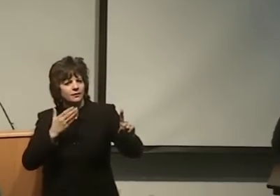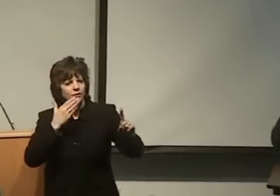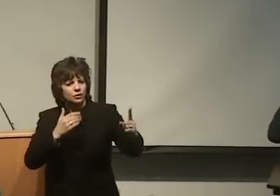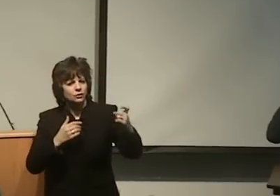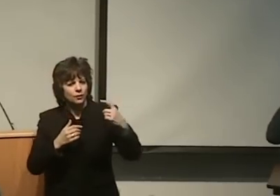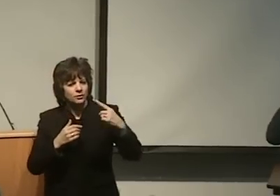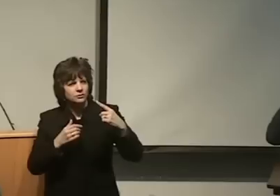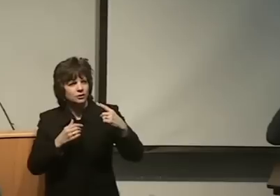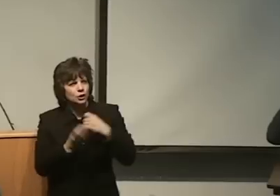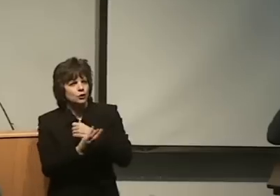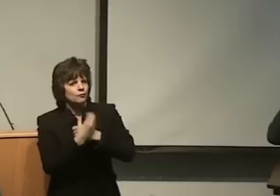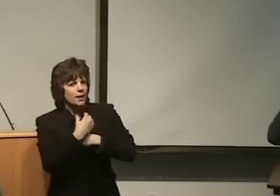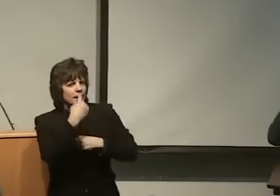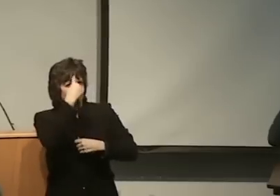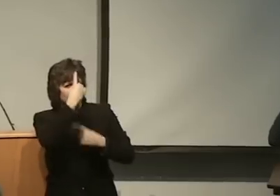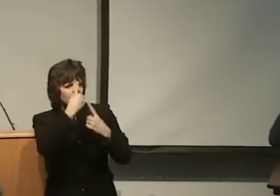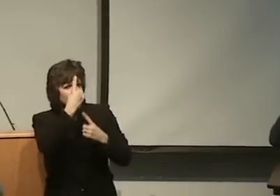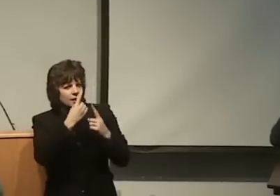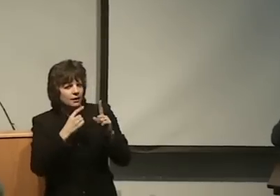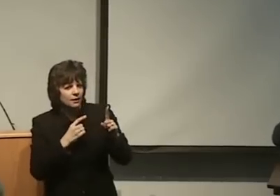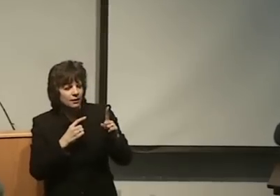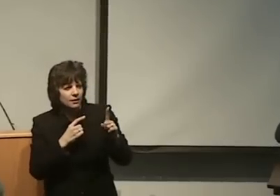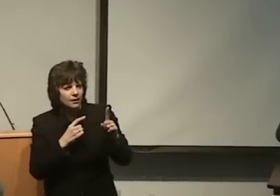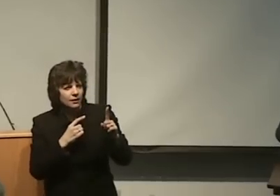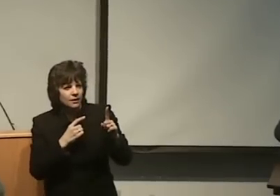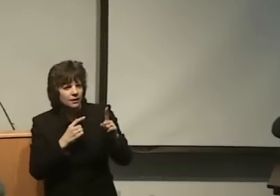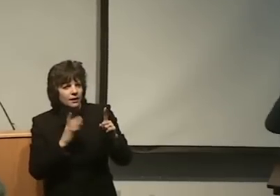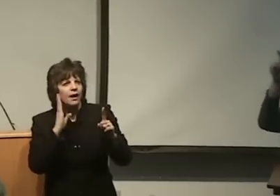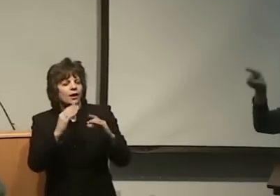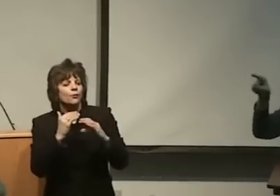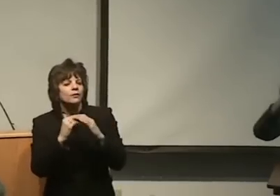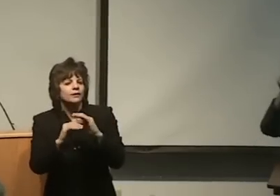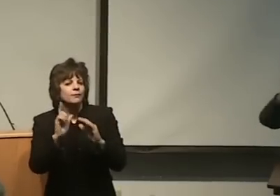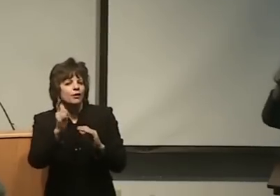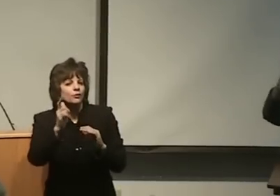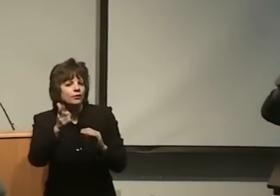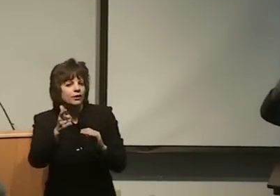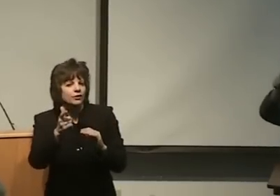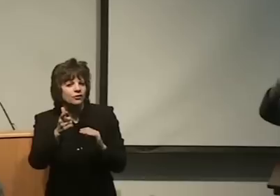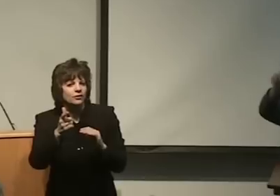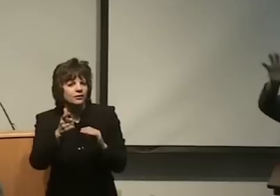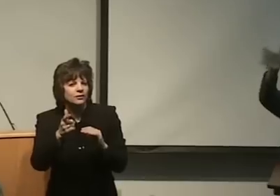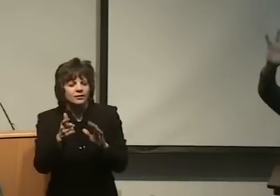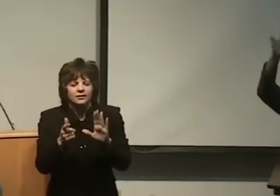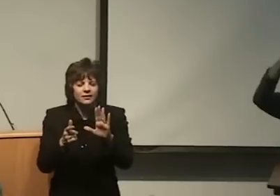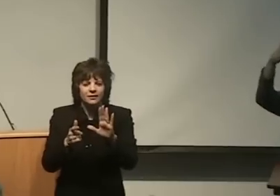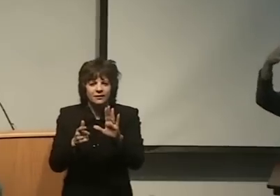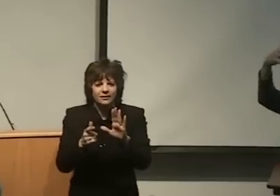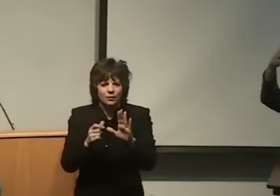So I will have to email you later. And you didn't used to have that tool. Now we have this great new other --